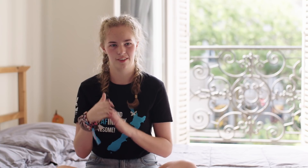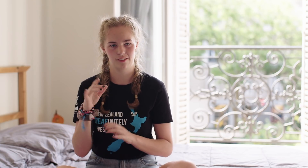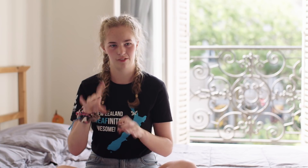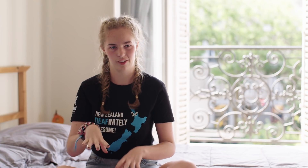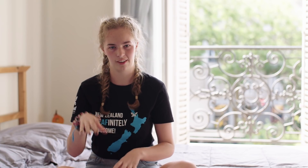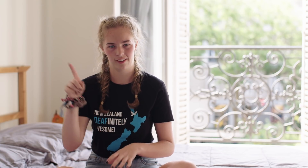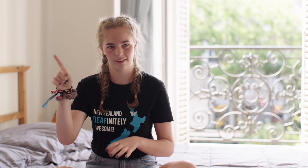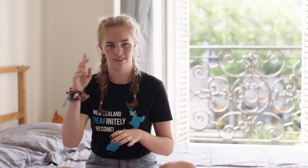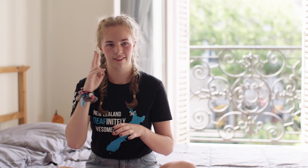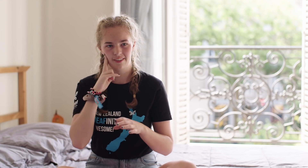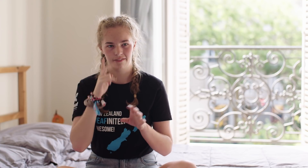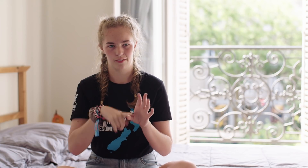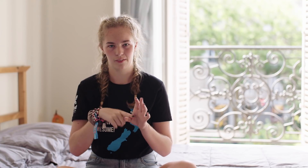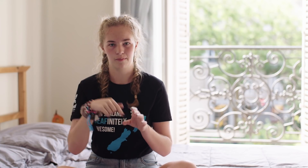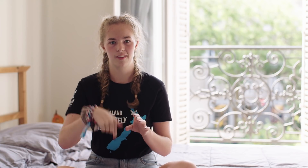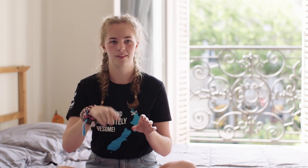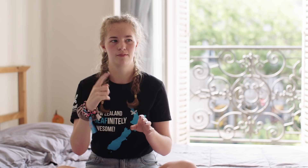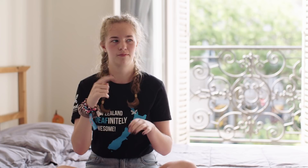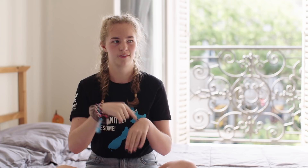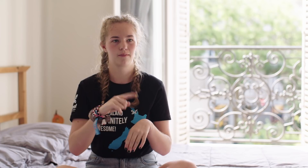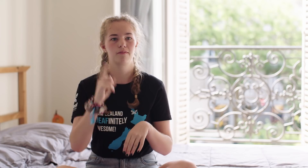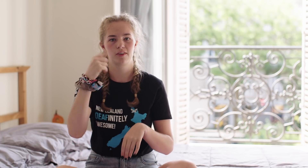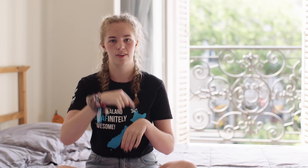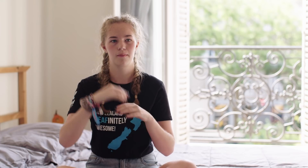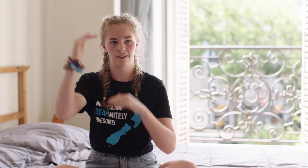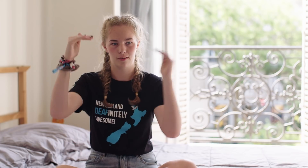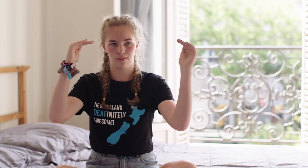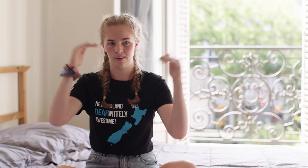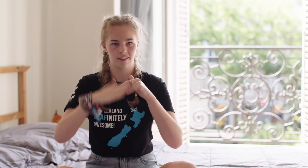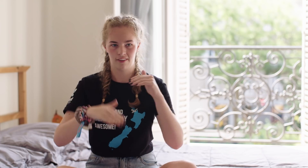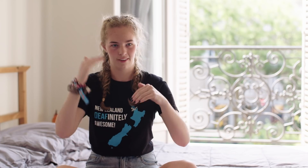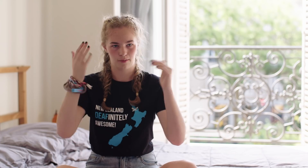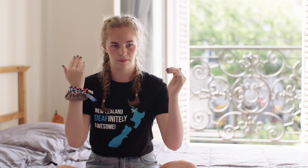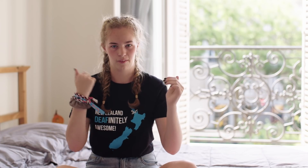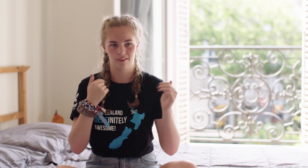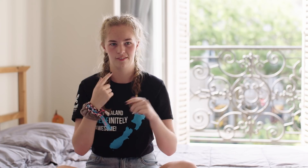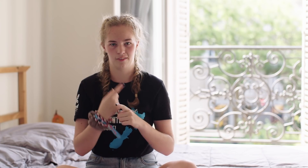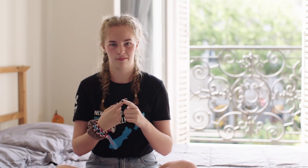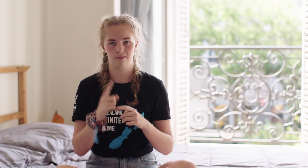which is when I went to Australia for a Deaf Youth Camp. So this is the first time I've been around, like,